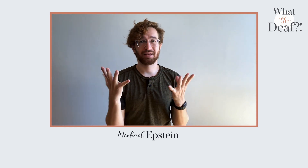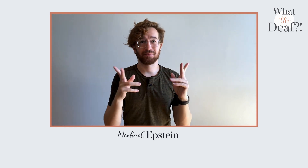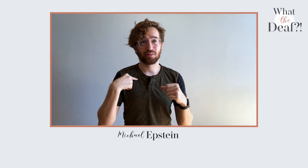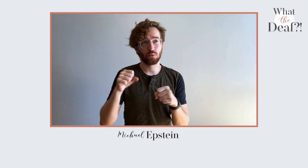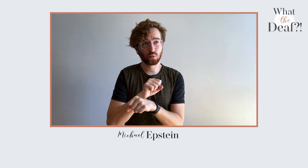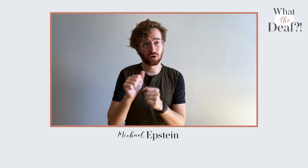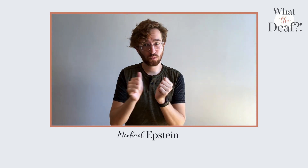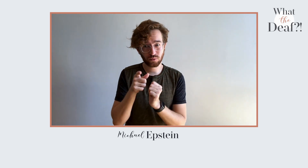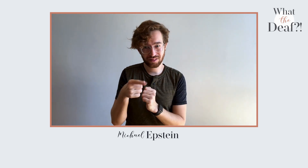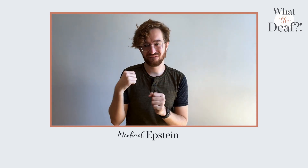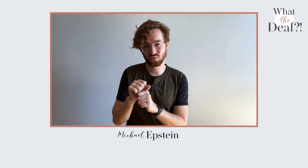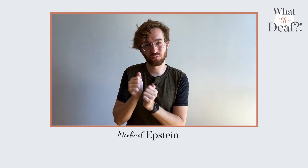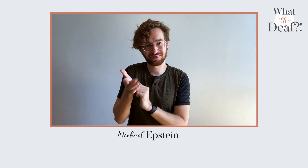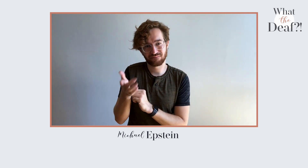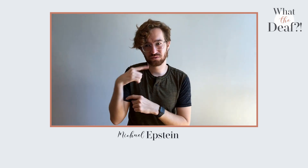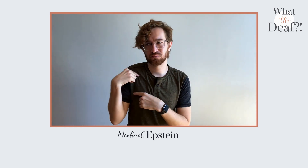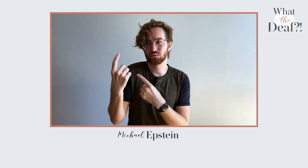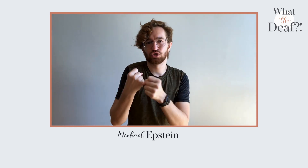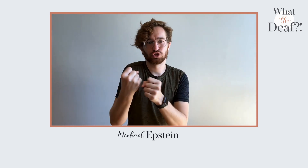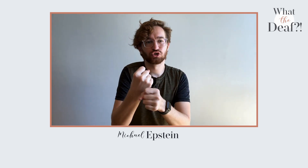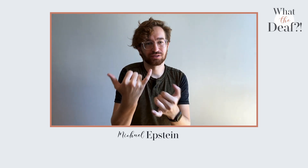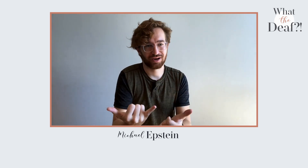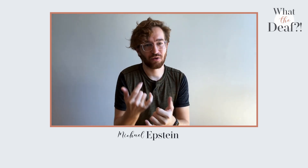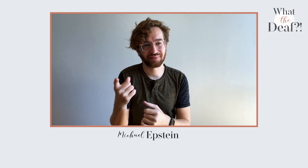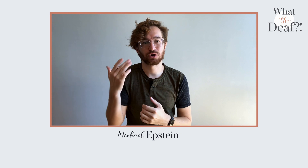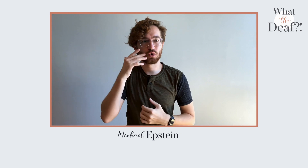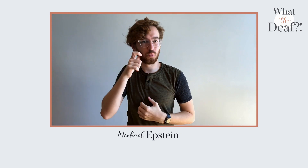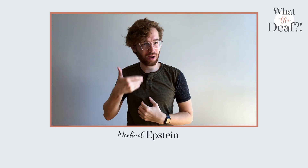So I've been doing this for years now. Most of the people I work with know who I am.